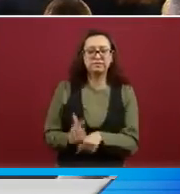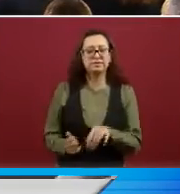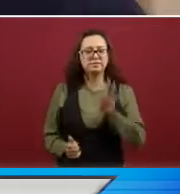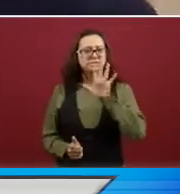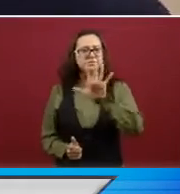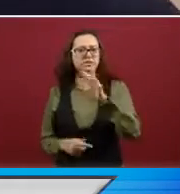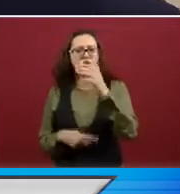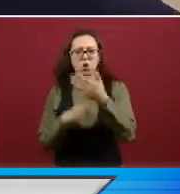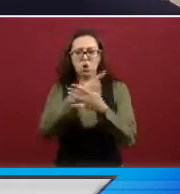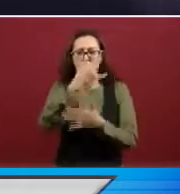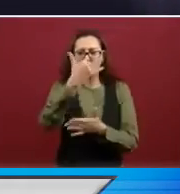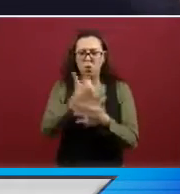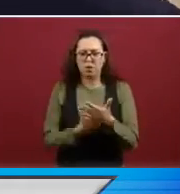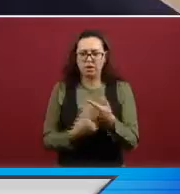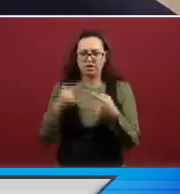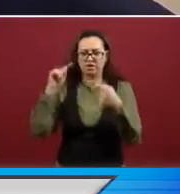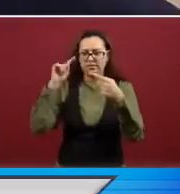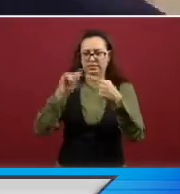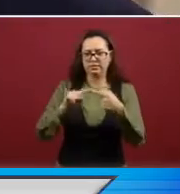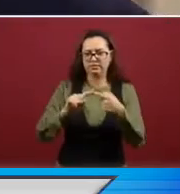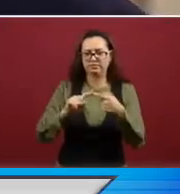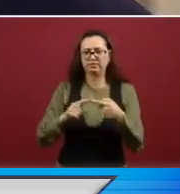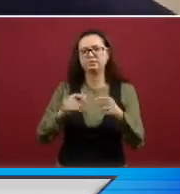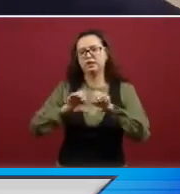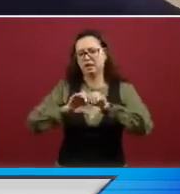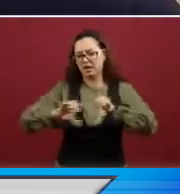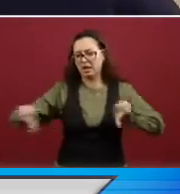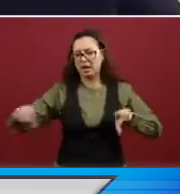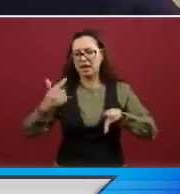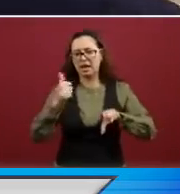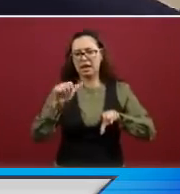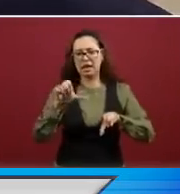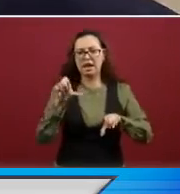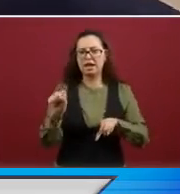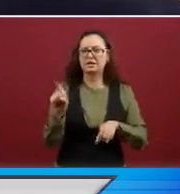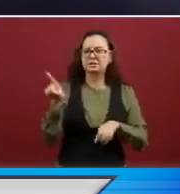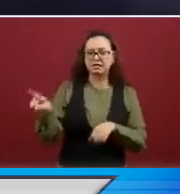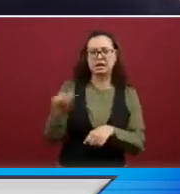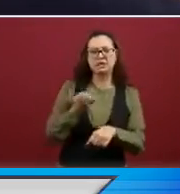Inviting the governments of the world that wish to participate, especially Canada and the United States